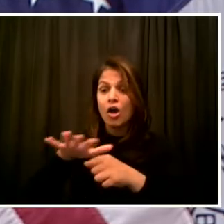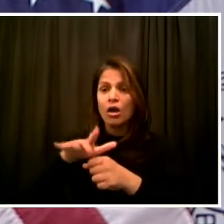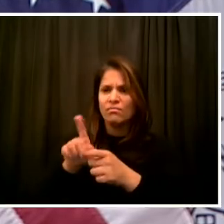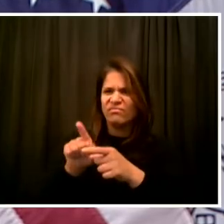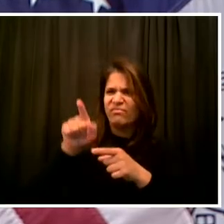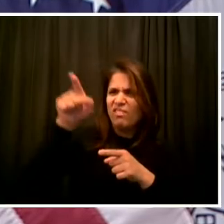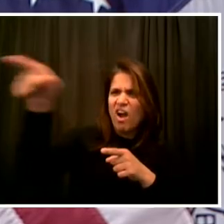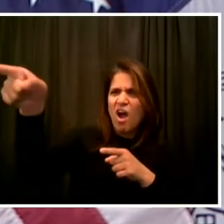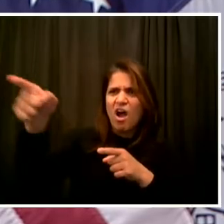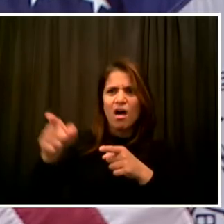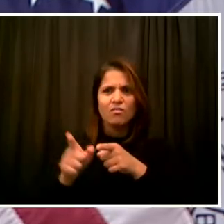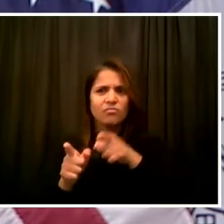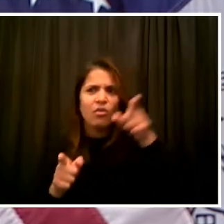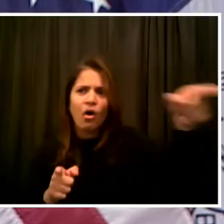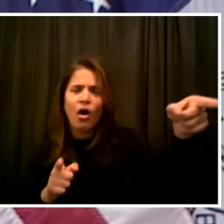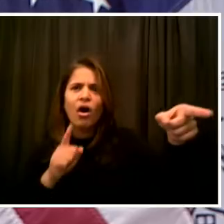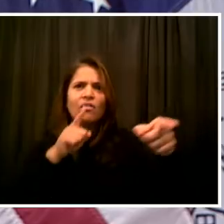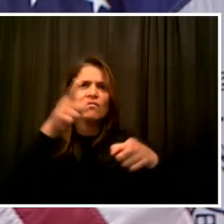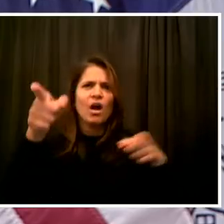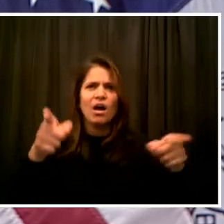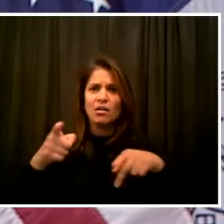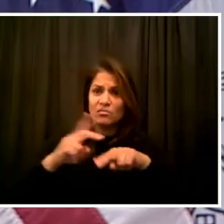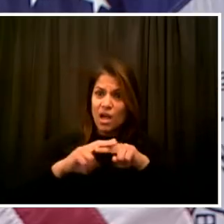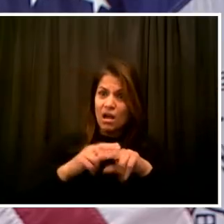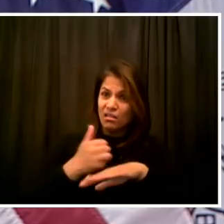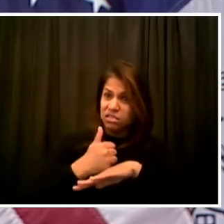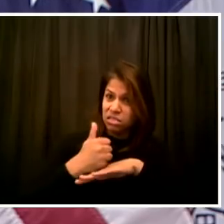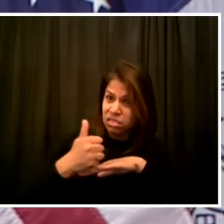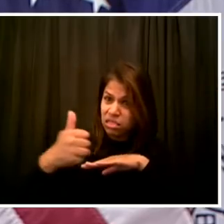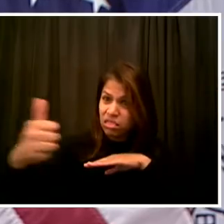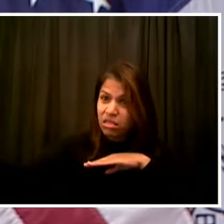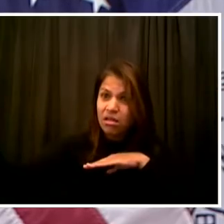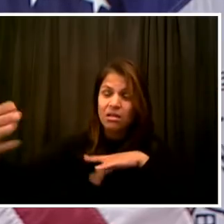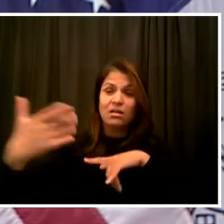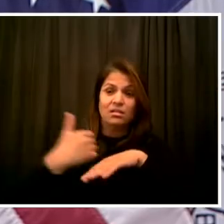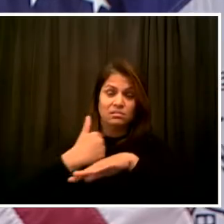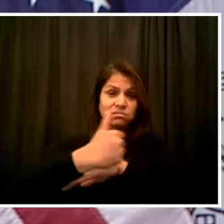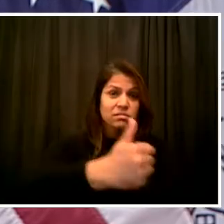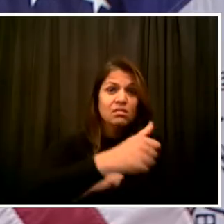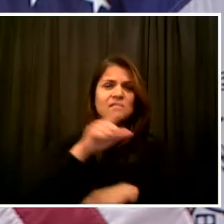A TEST RIGHT NOW INNEW YOK RCITY CAN GET ONE? MY SECOND QUESTION IS ON